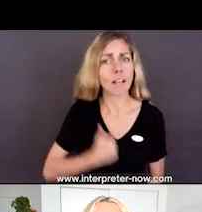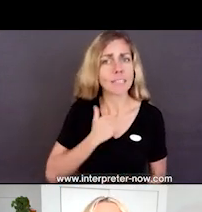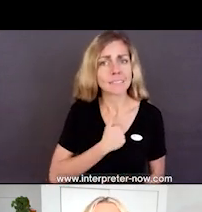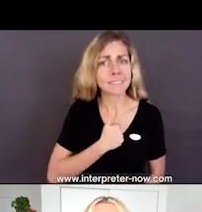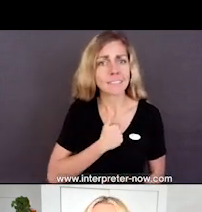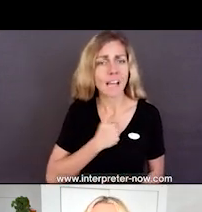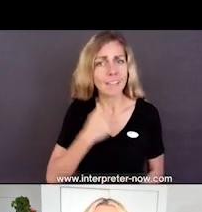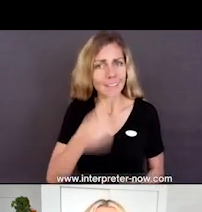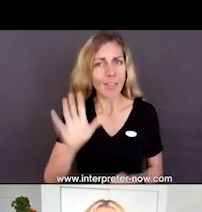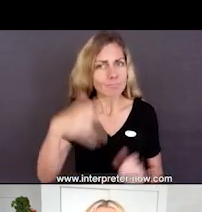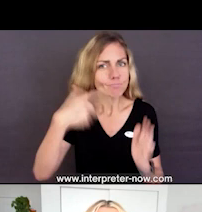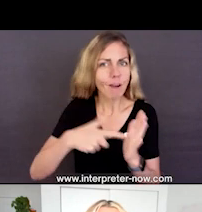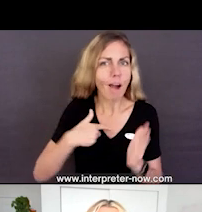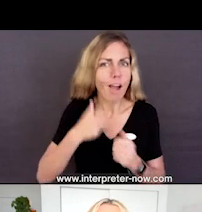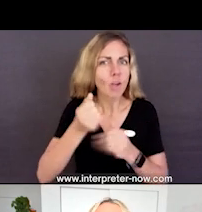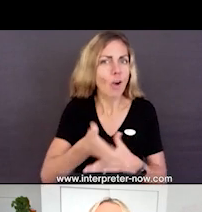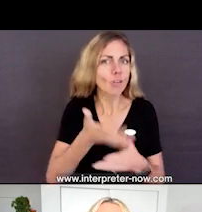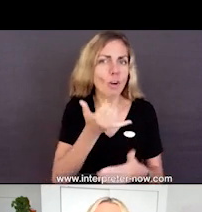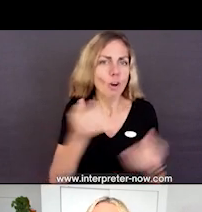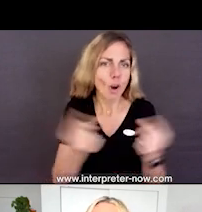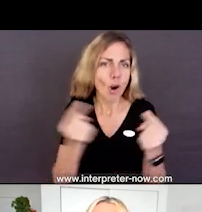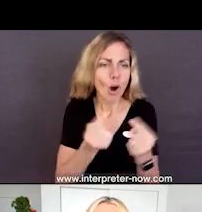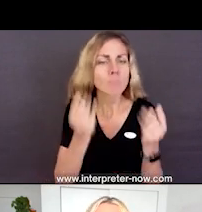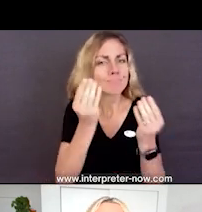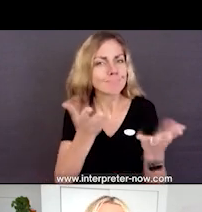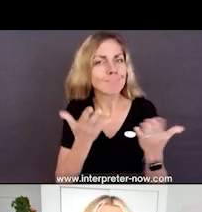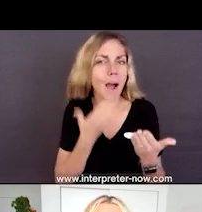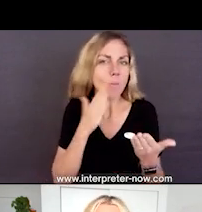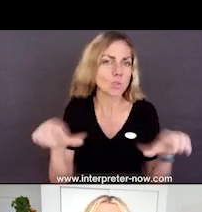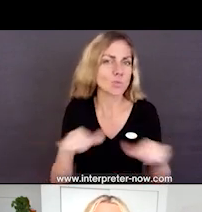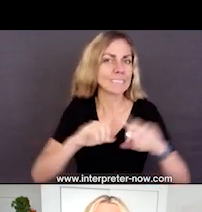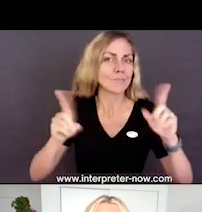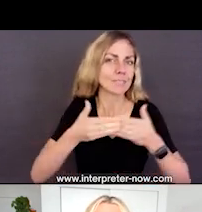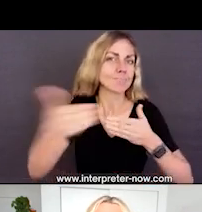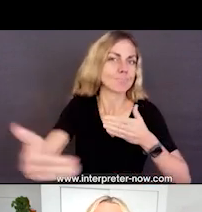If you make a mistake, apologize, tell them you recognize that you caused harm.